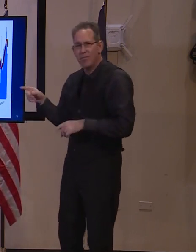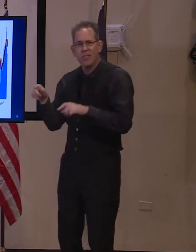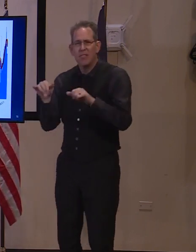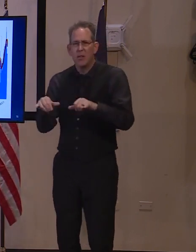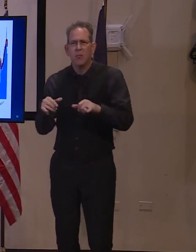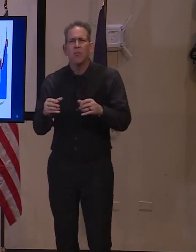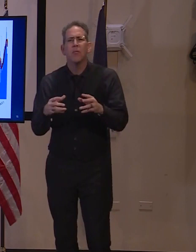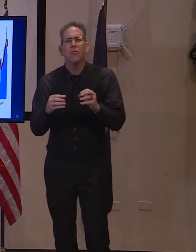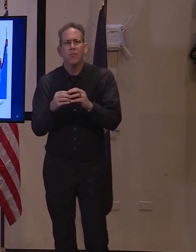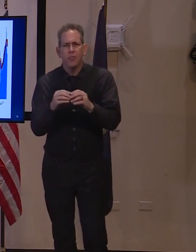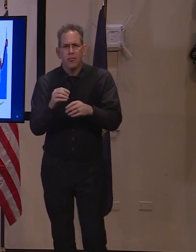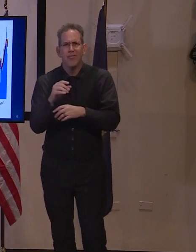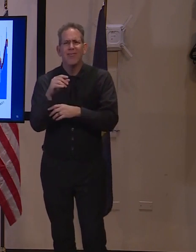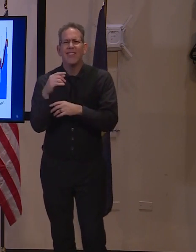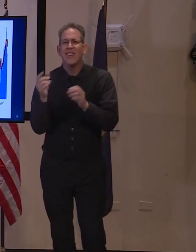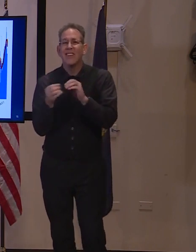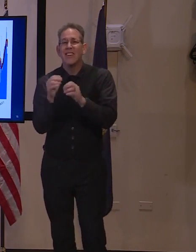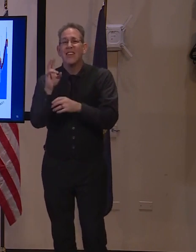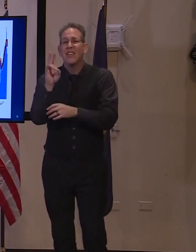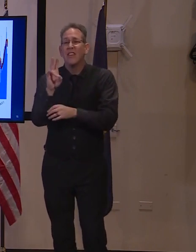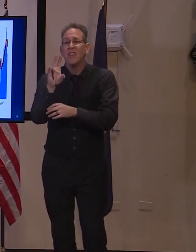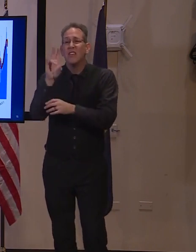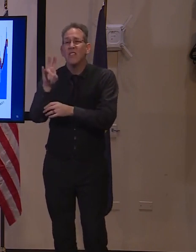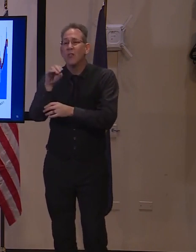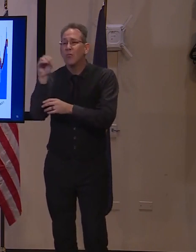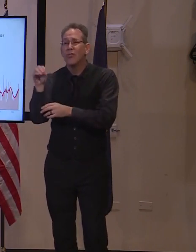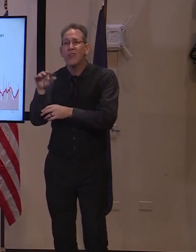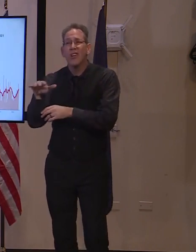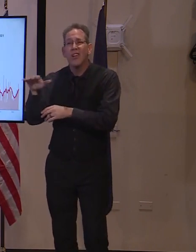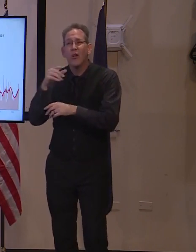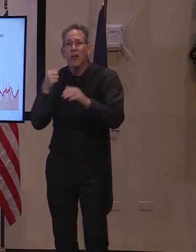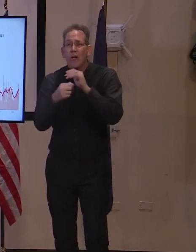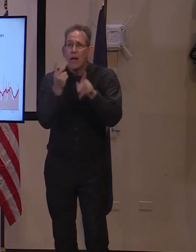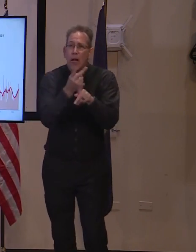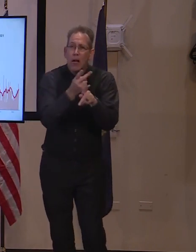Not vaccinated. Looking at the next slide, you'll see the availability of